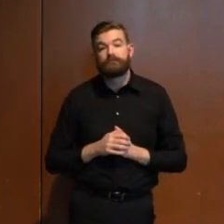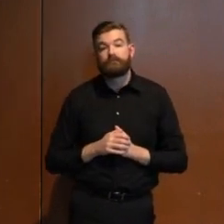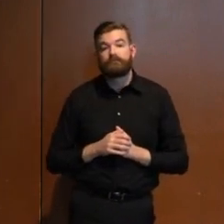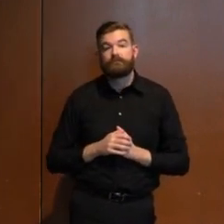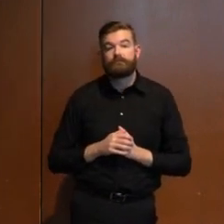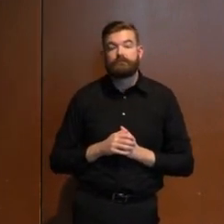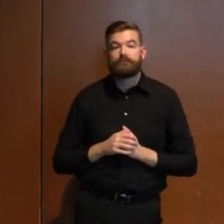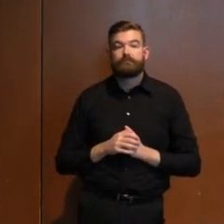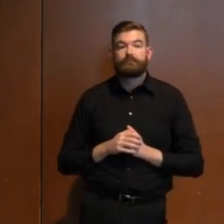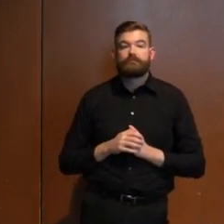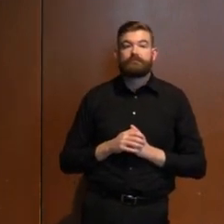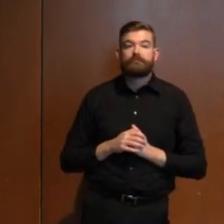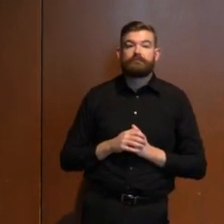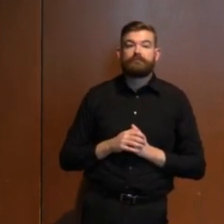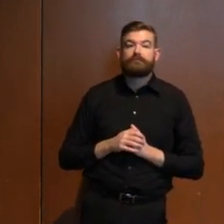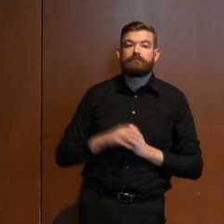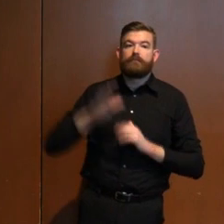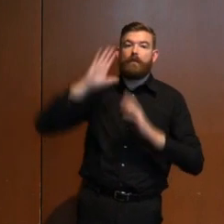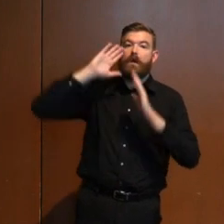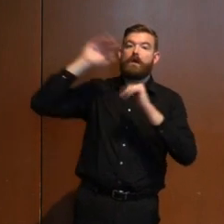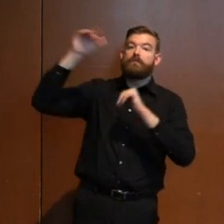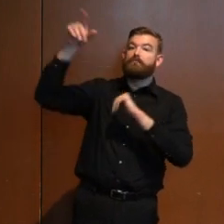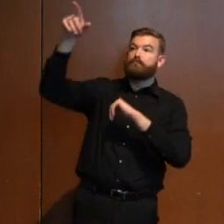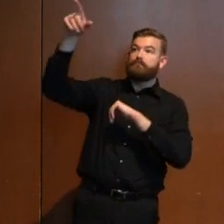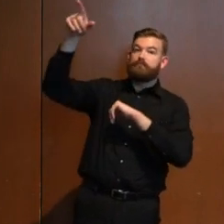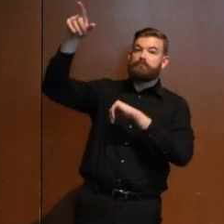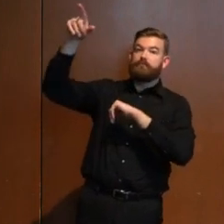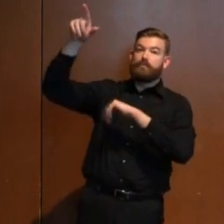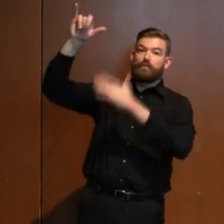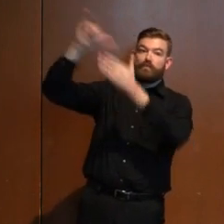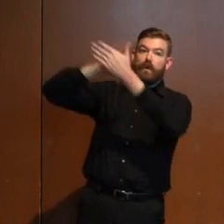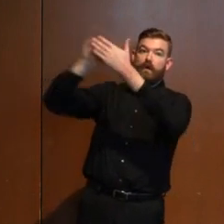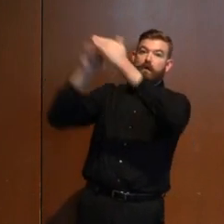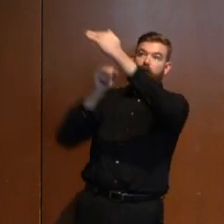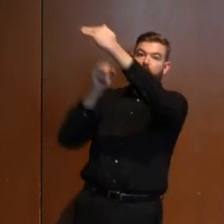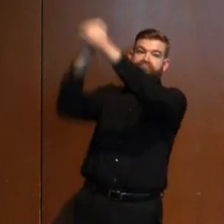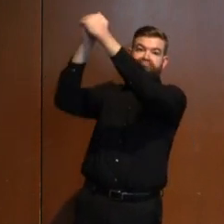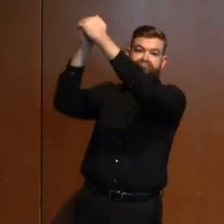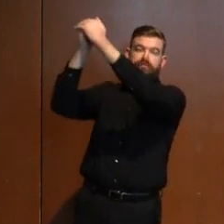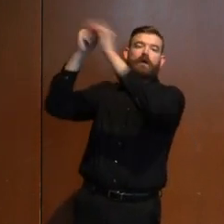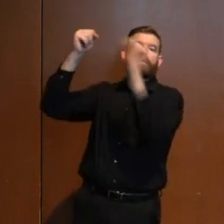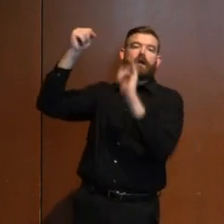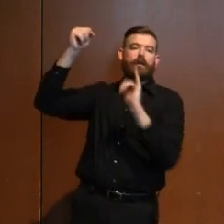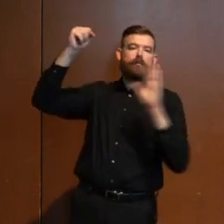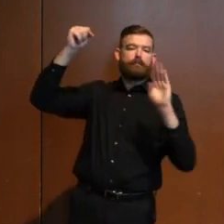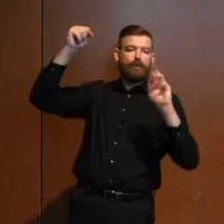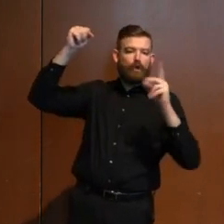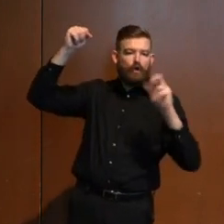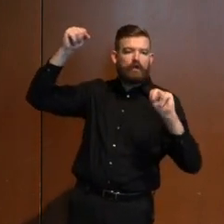IN NORTHERN NEW JERSEY. SO WHEN WE SEE THIS PEAK IN NEW